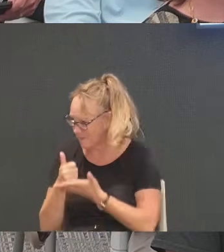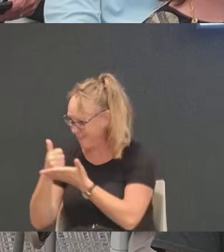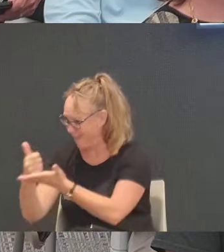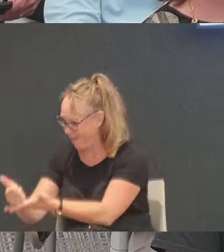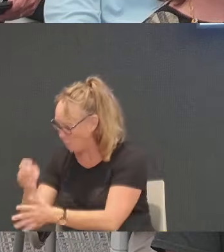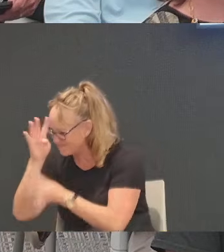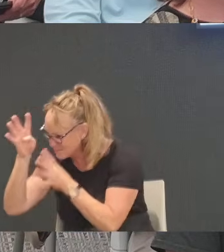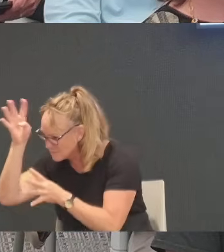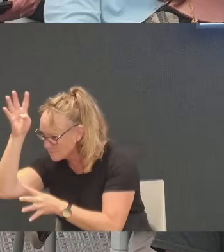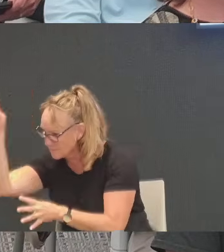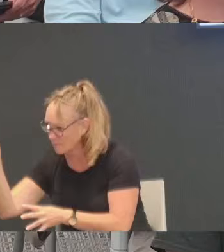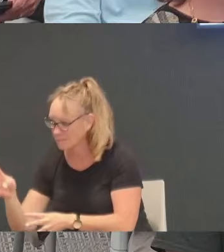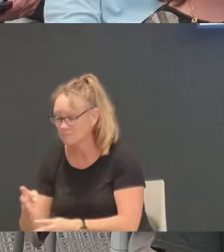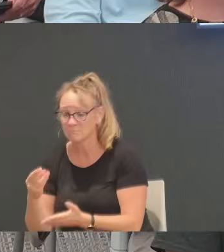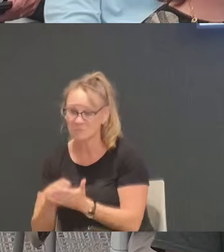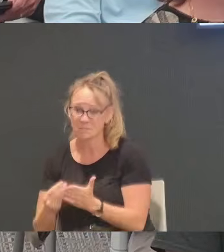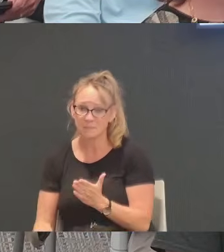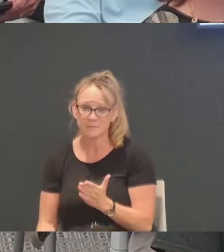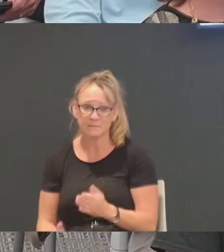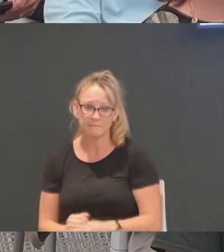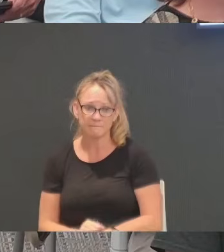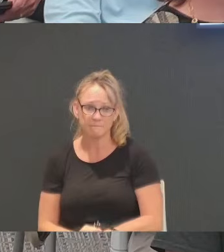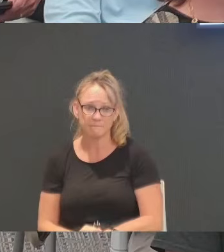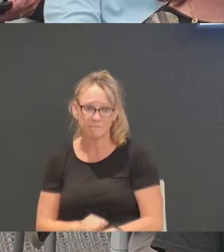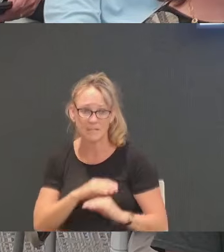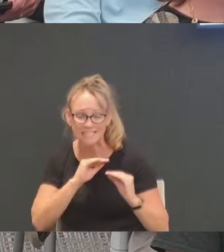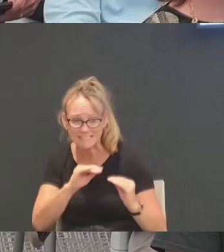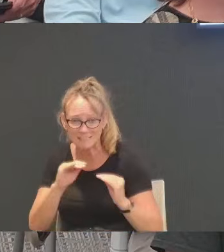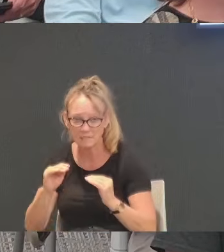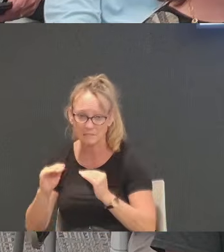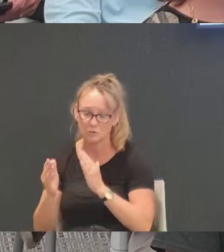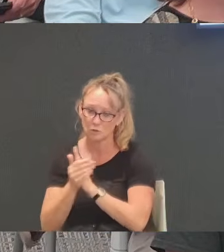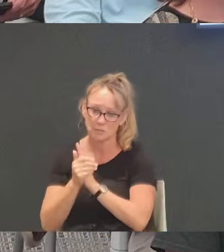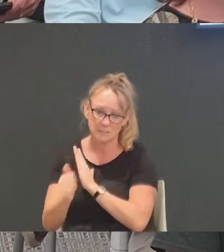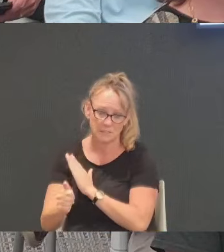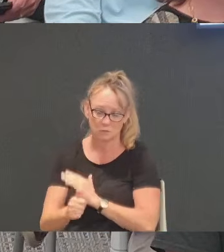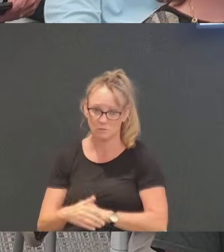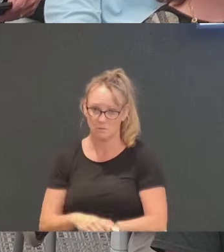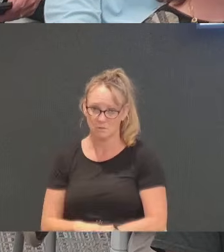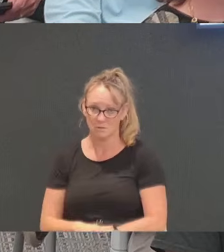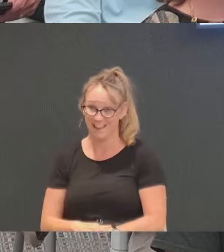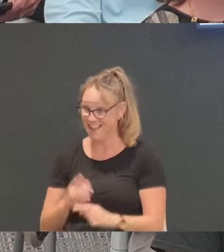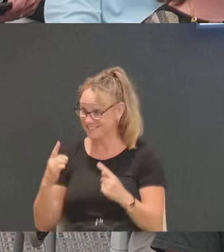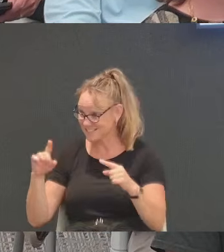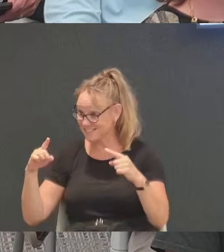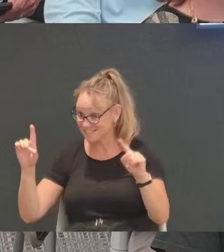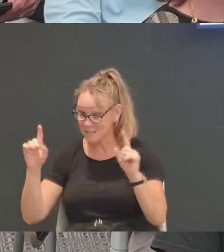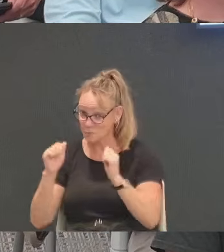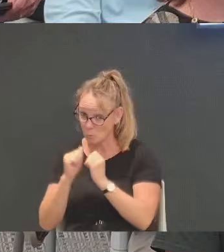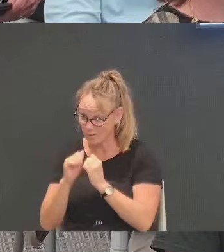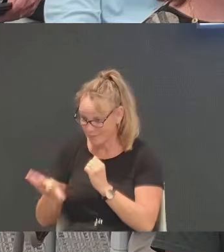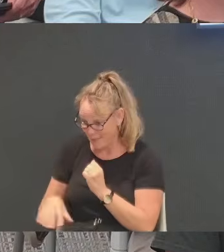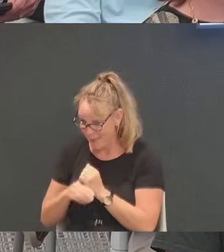learn the skills they need. And we've seen so much success with that extra support. I know